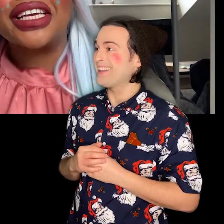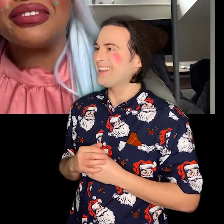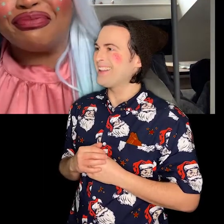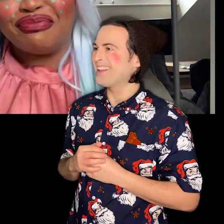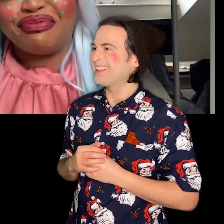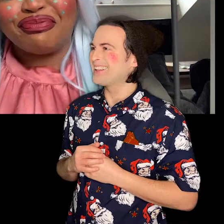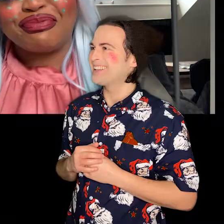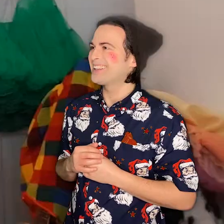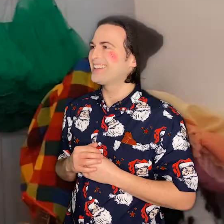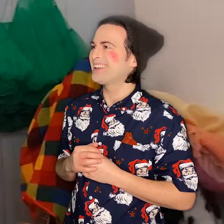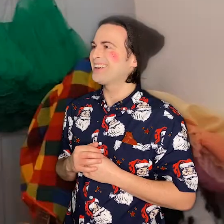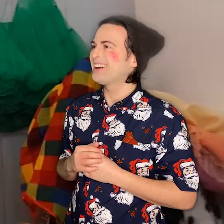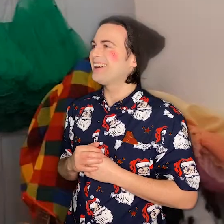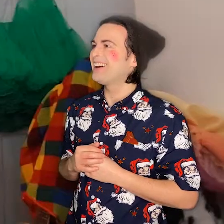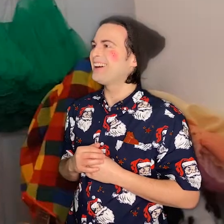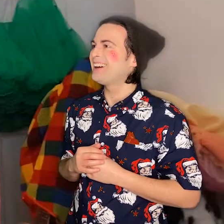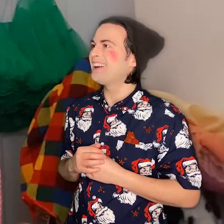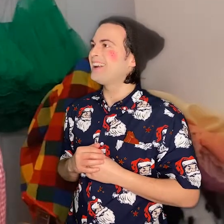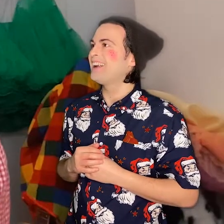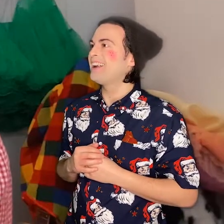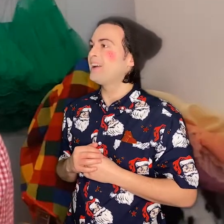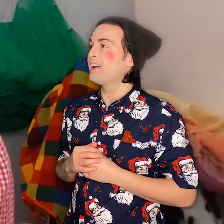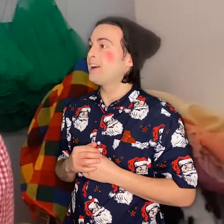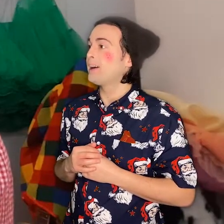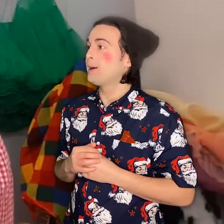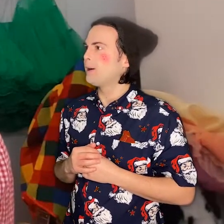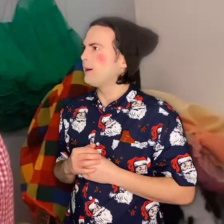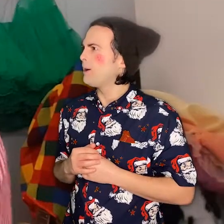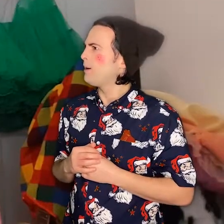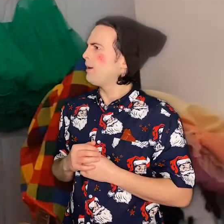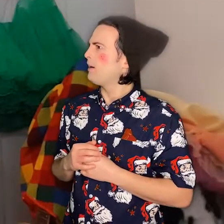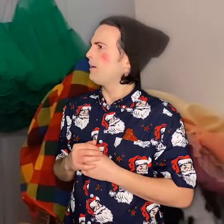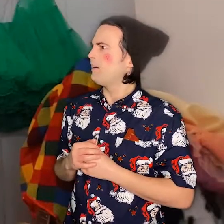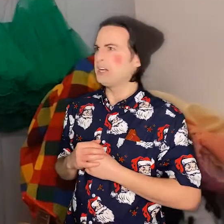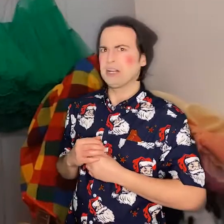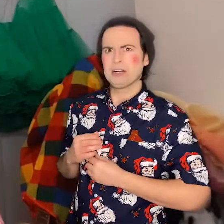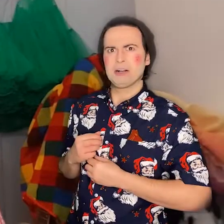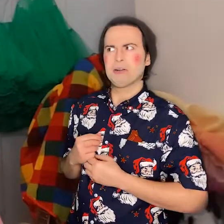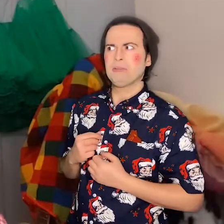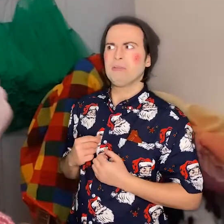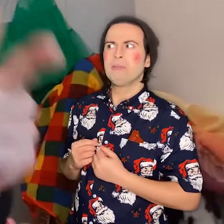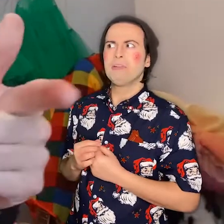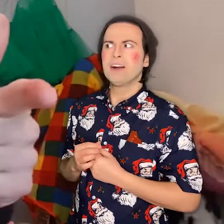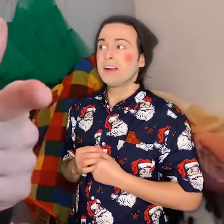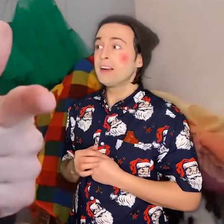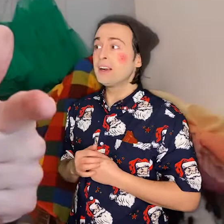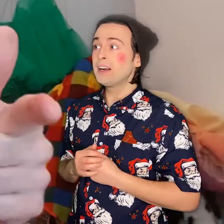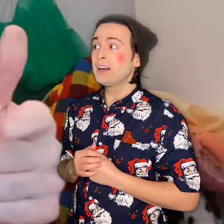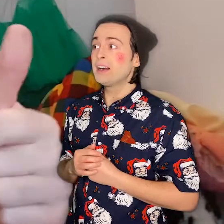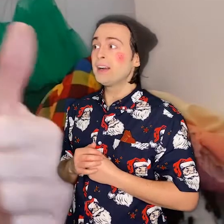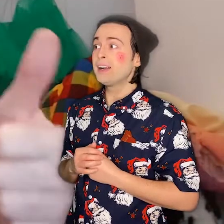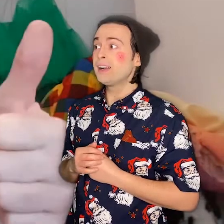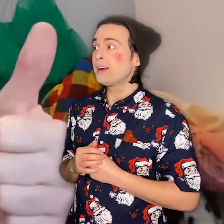Helen – My sanity by a thread, but I heard you’ve got some exciting news